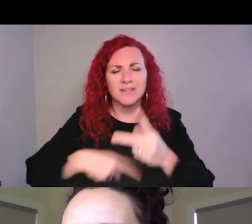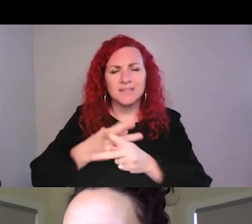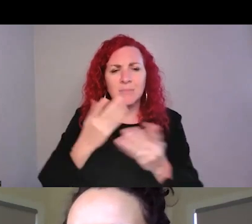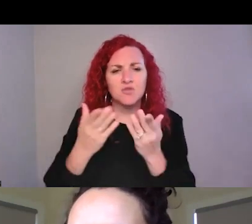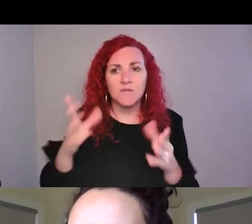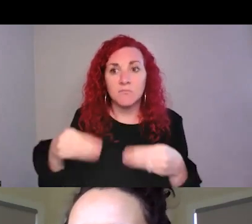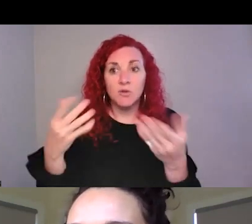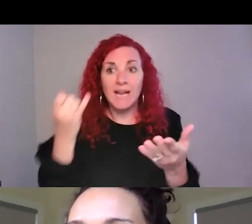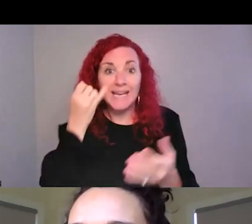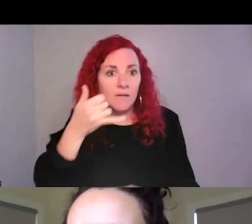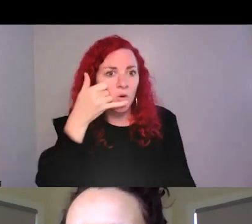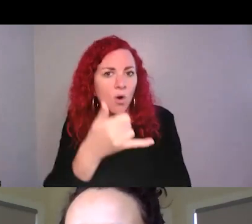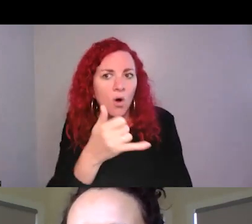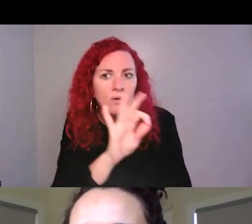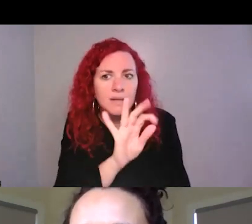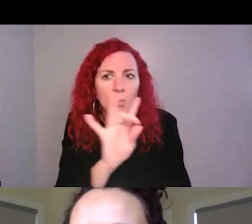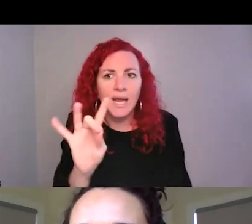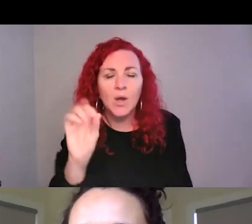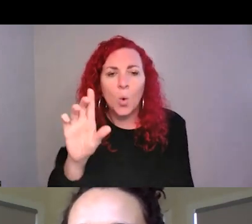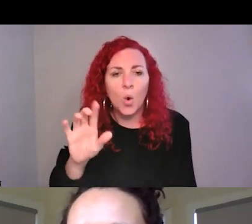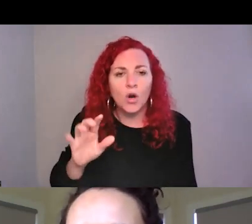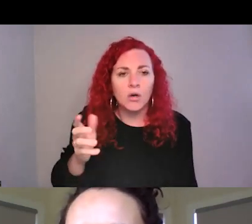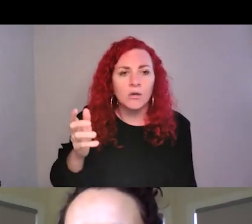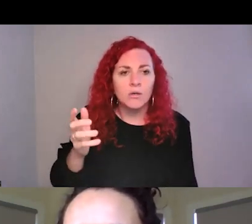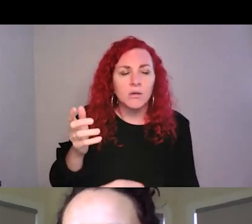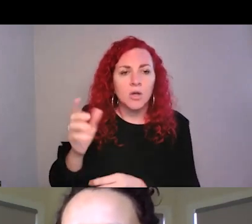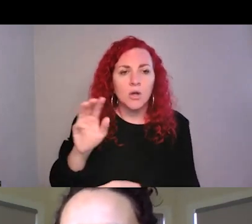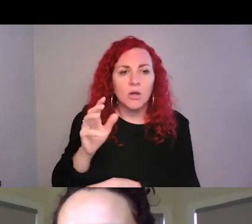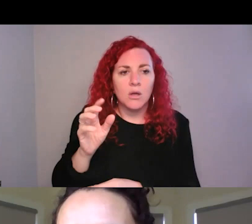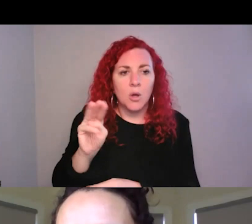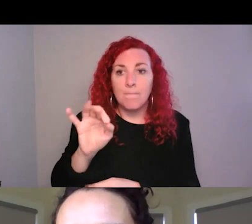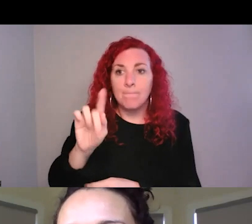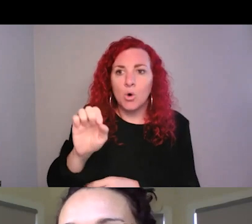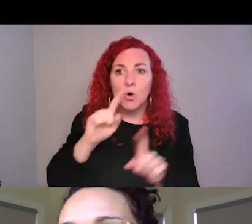THEY HAD A MOBILE TEAM COME OUT IN THE COMMUNITY.